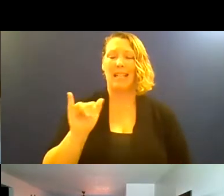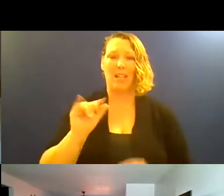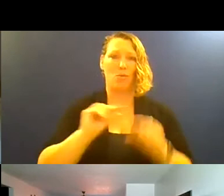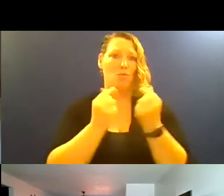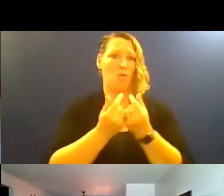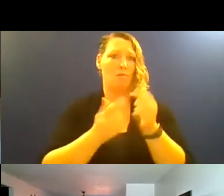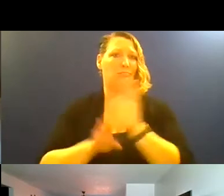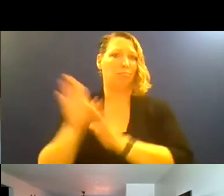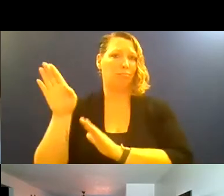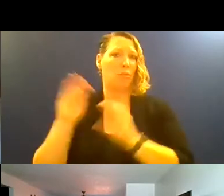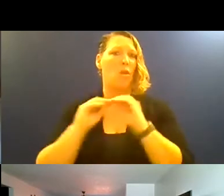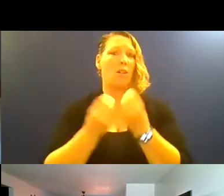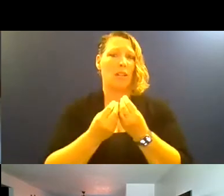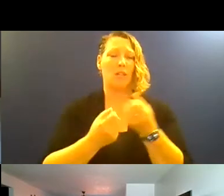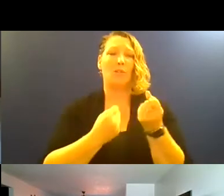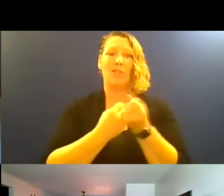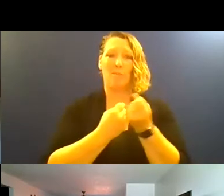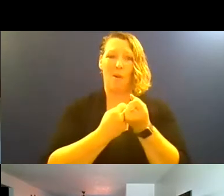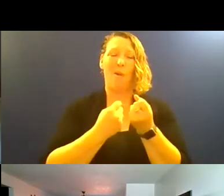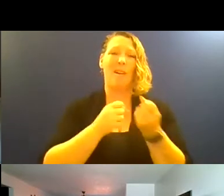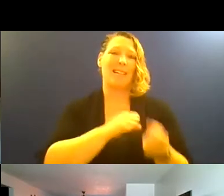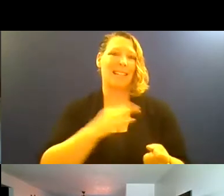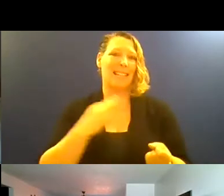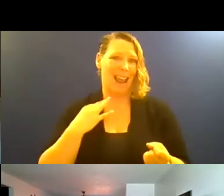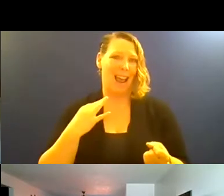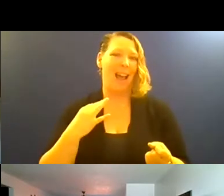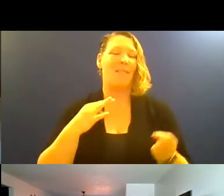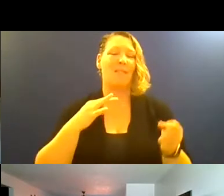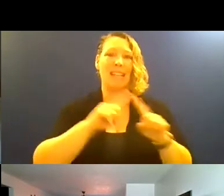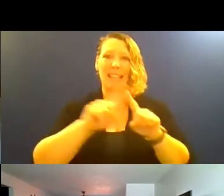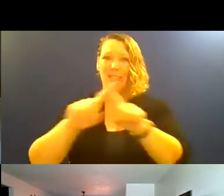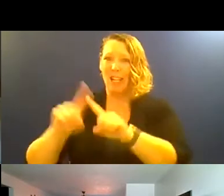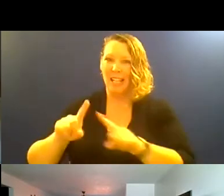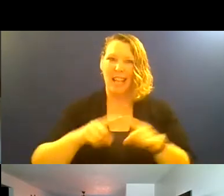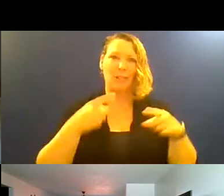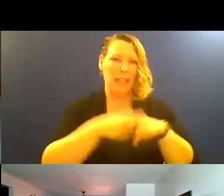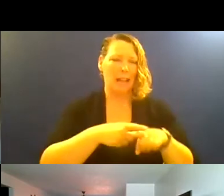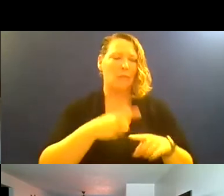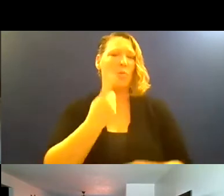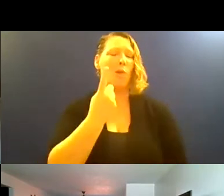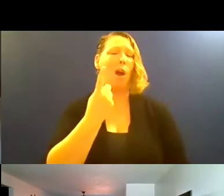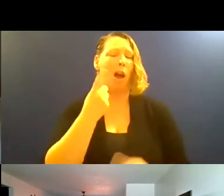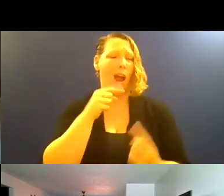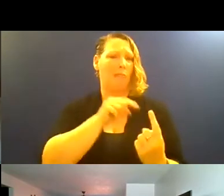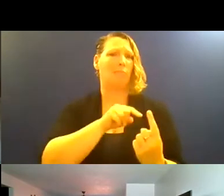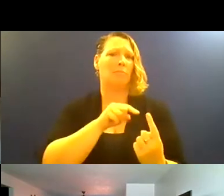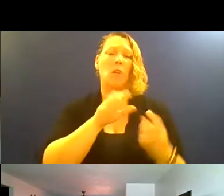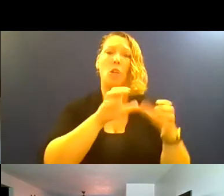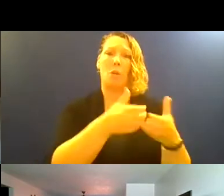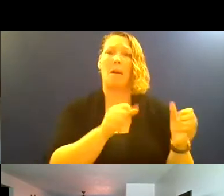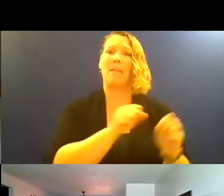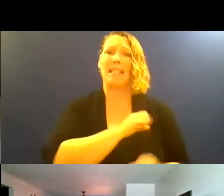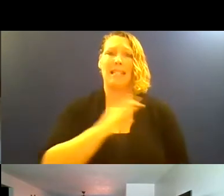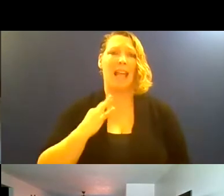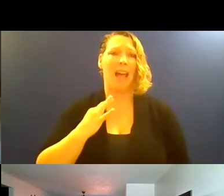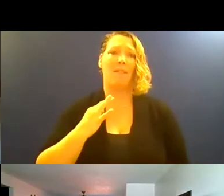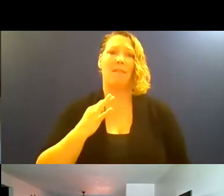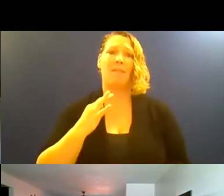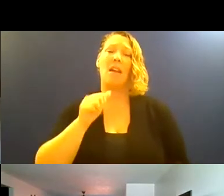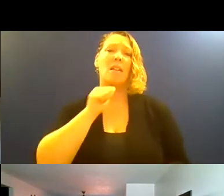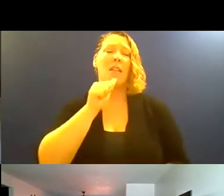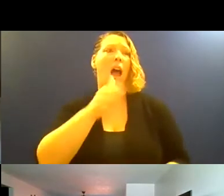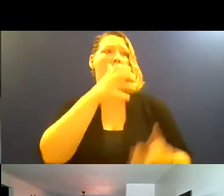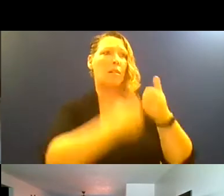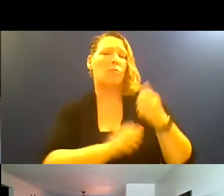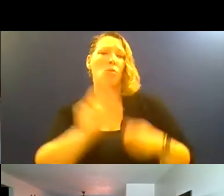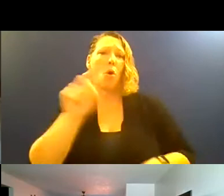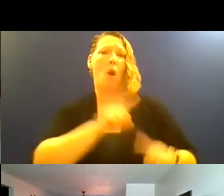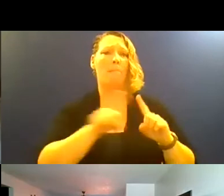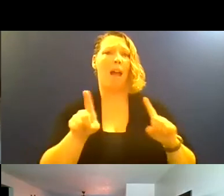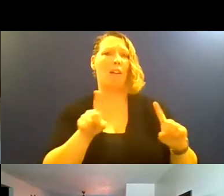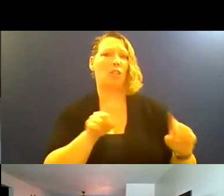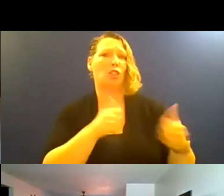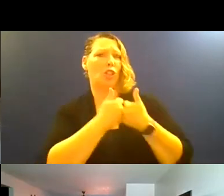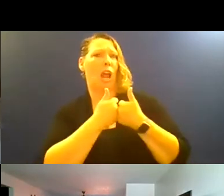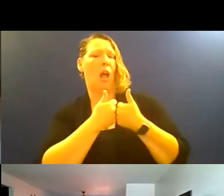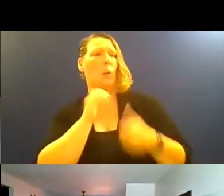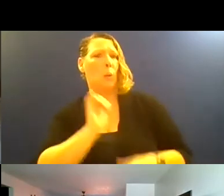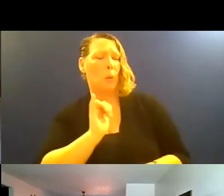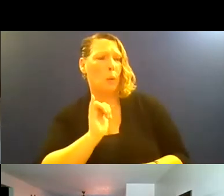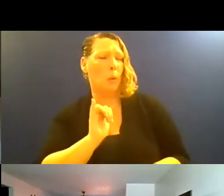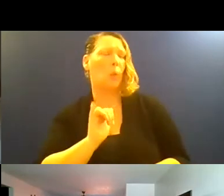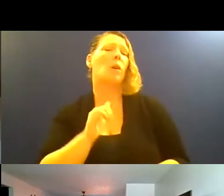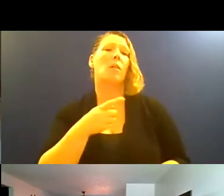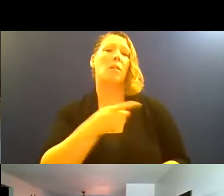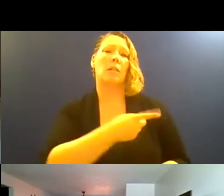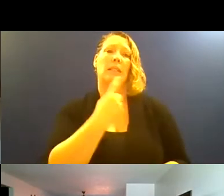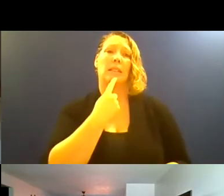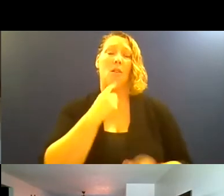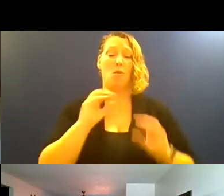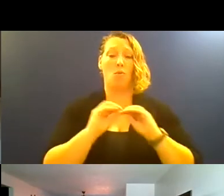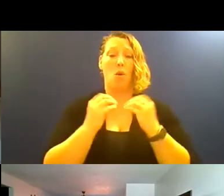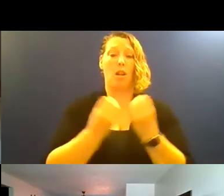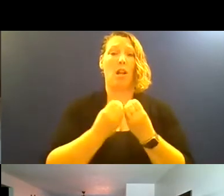launching within the organization to support staff at different intersections. And I was approached by a group of staff not in a, not in a harsh way but just in a way to challenge my intersectional lens by saying that the organization is creating